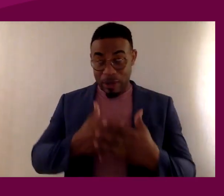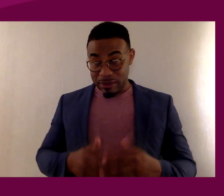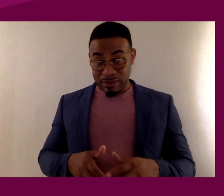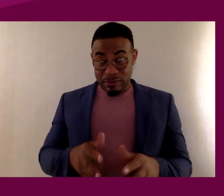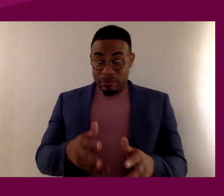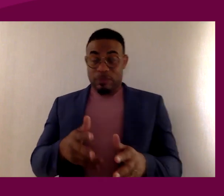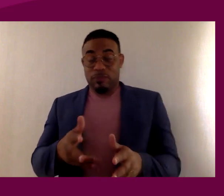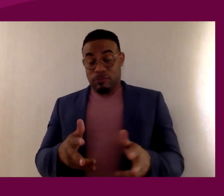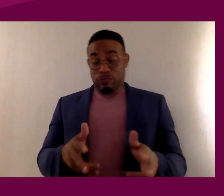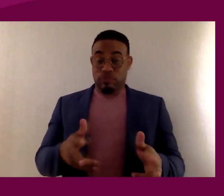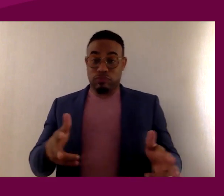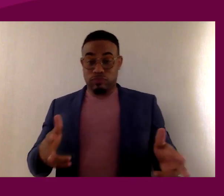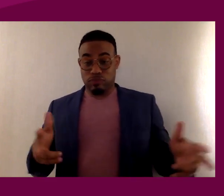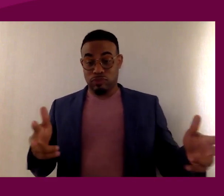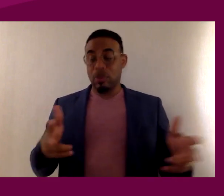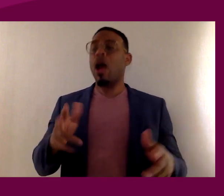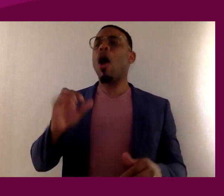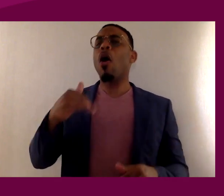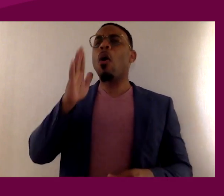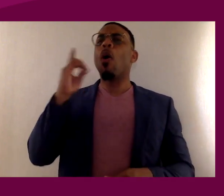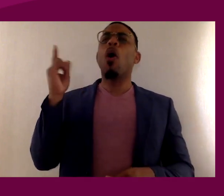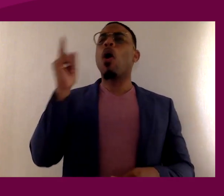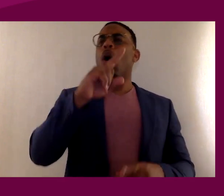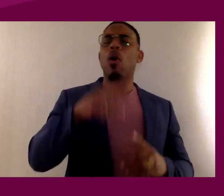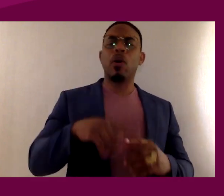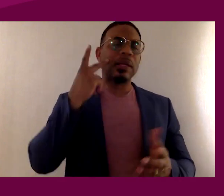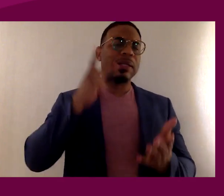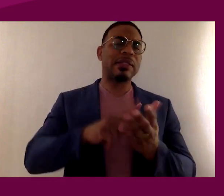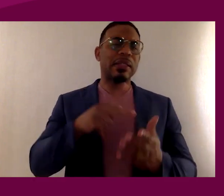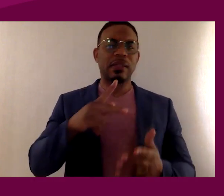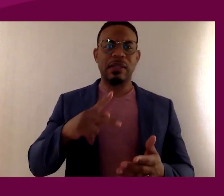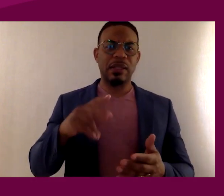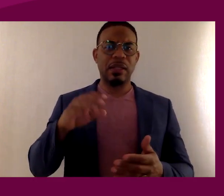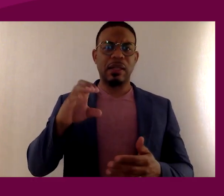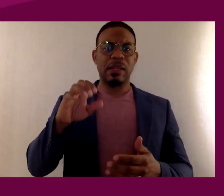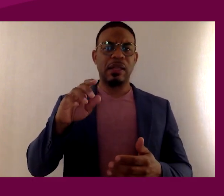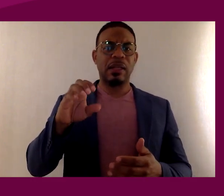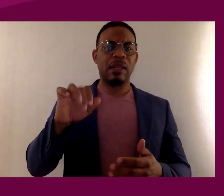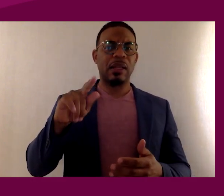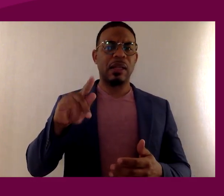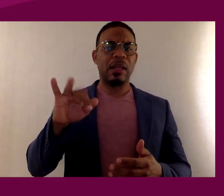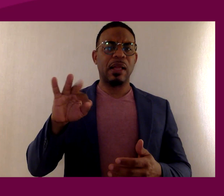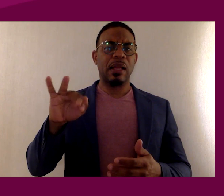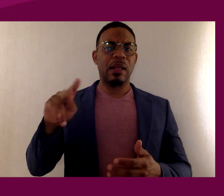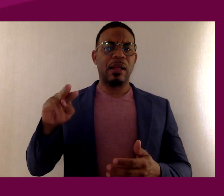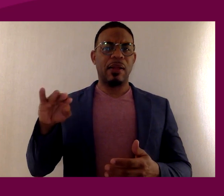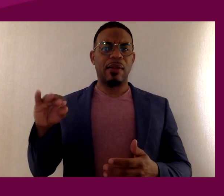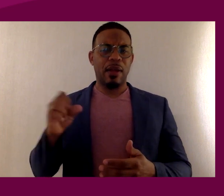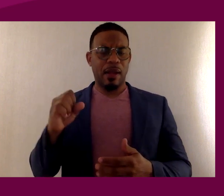can't see anything. It's all dark. And they said, we're going to go to Secretary Califano's house.